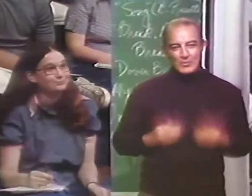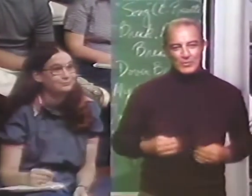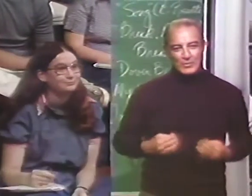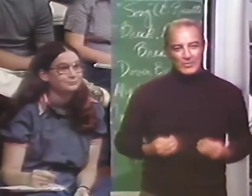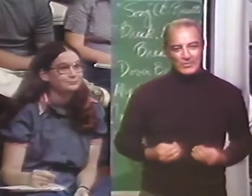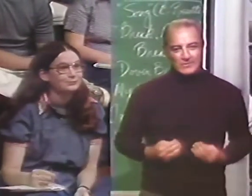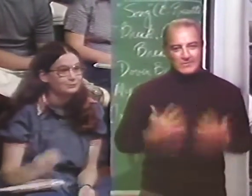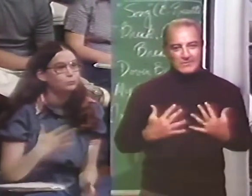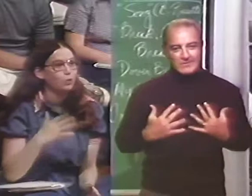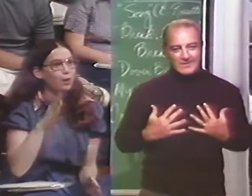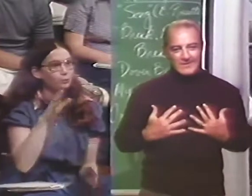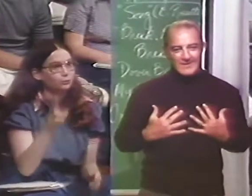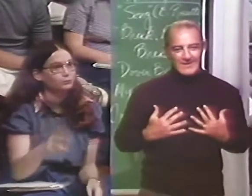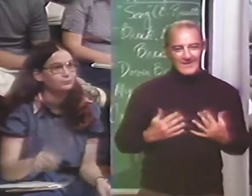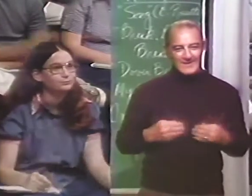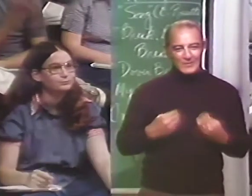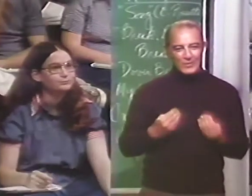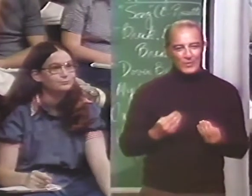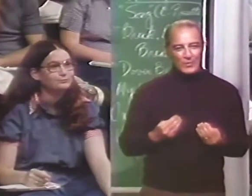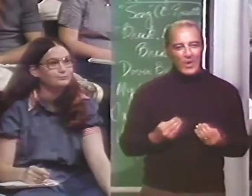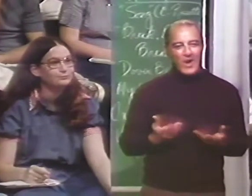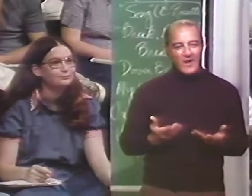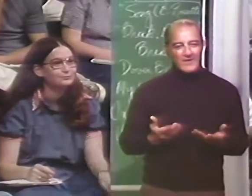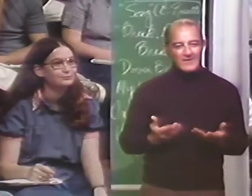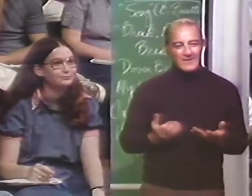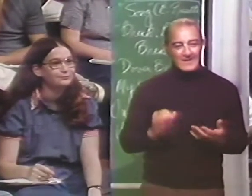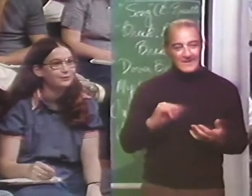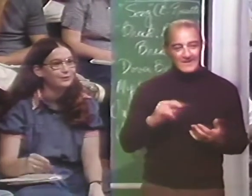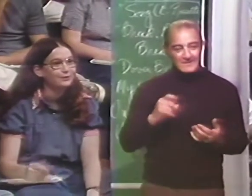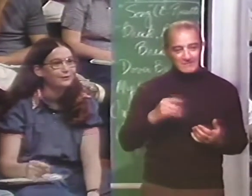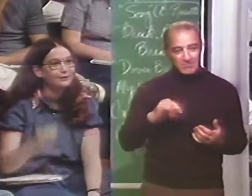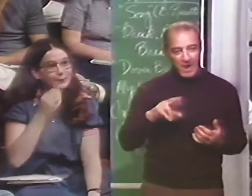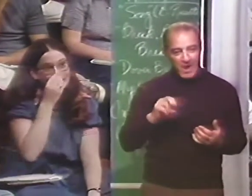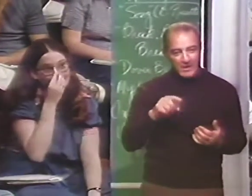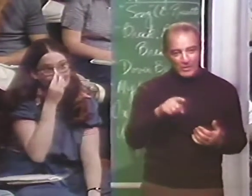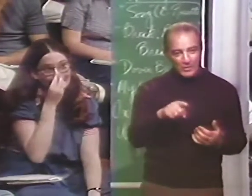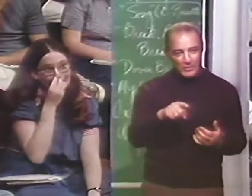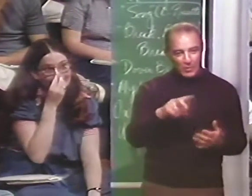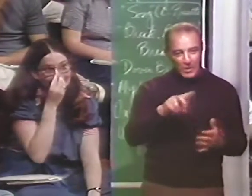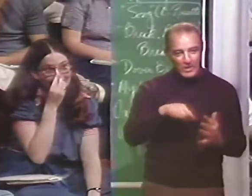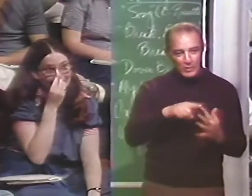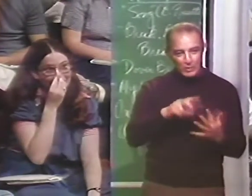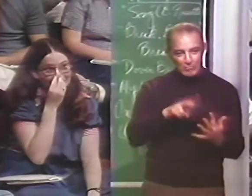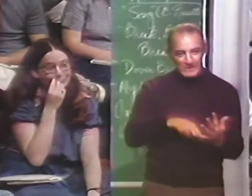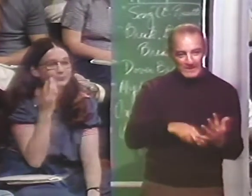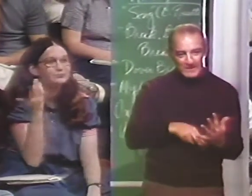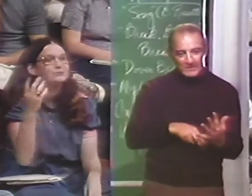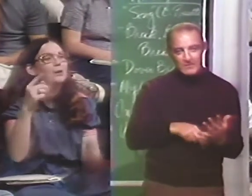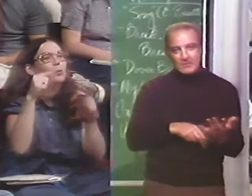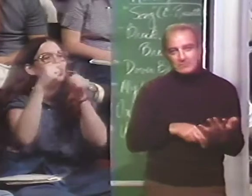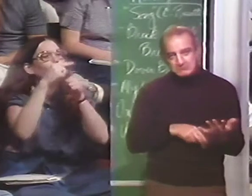TO...TO WHAT? INSPIRE YOU WHEN YOU READ.